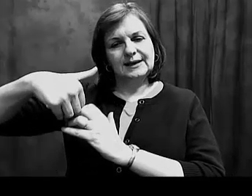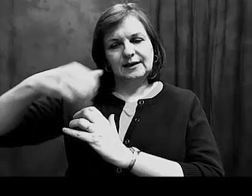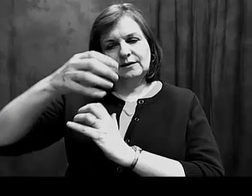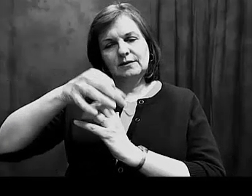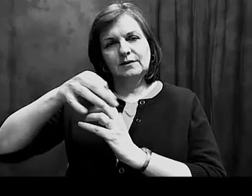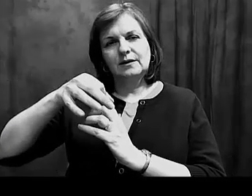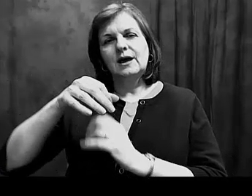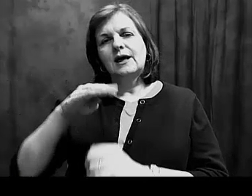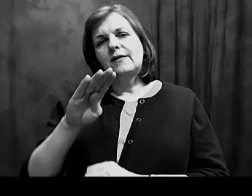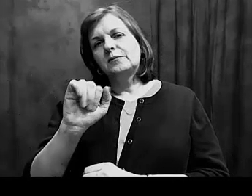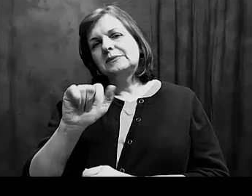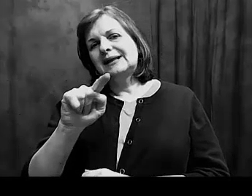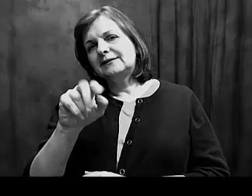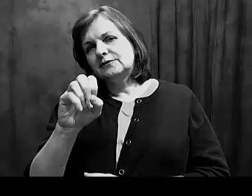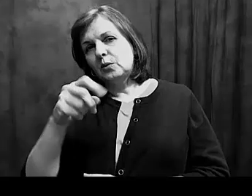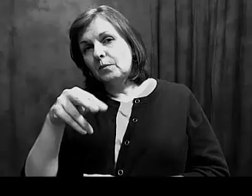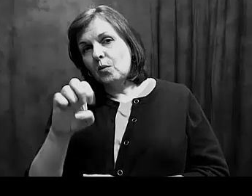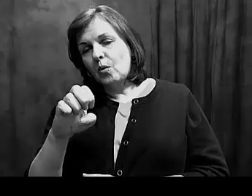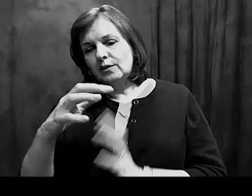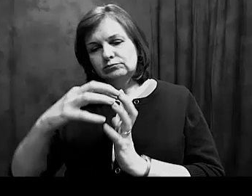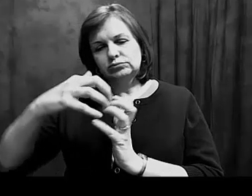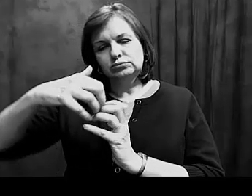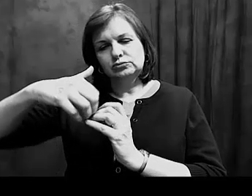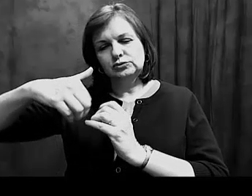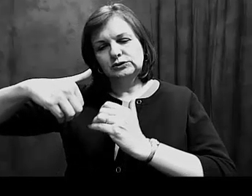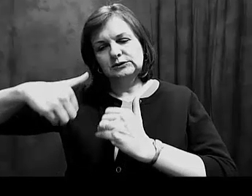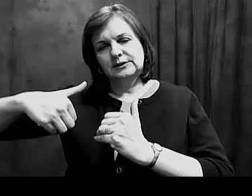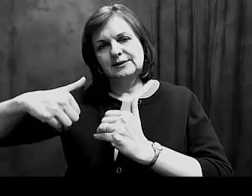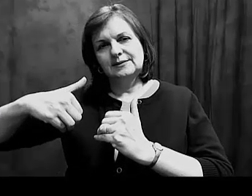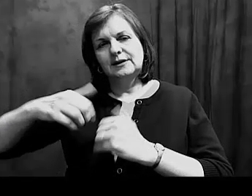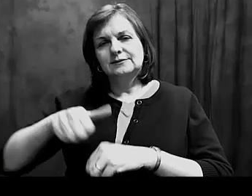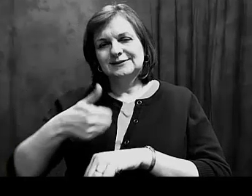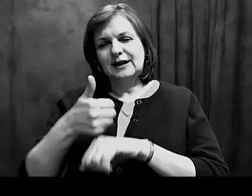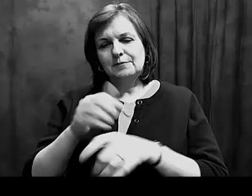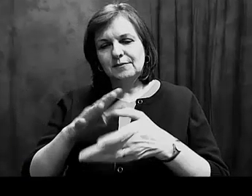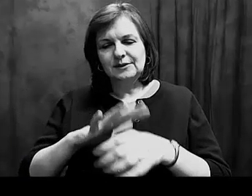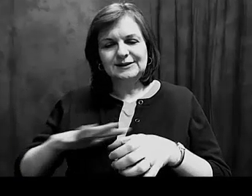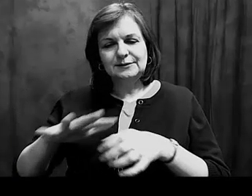providing space and structure for internal organs to develop